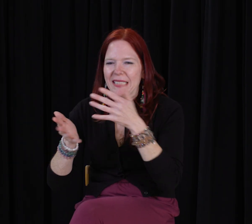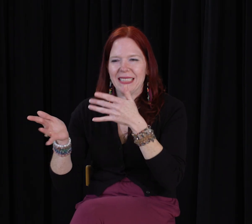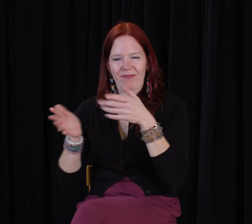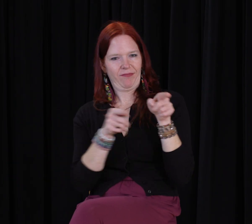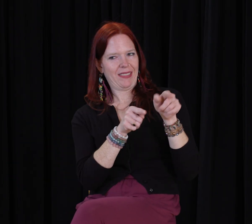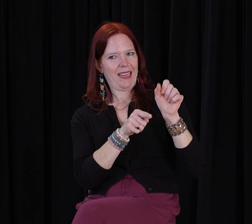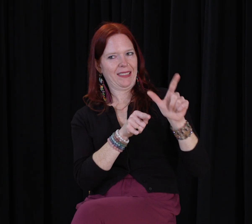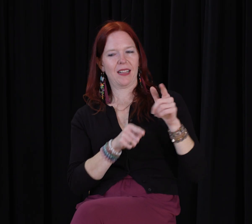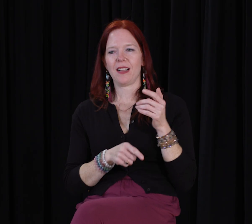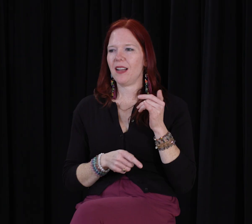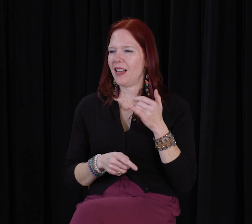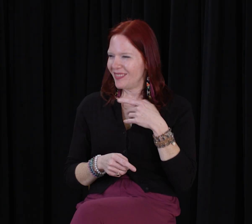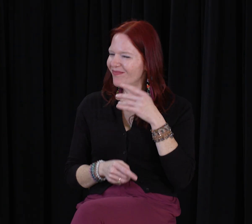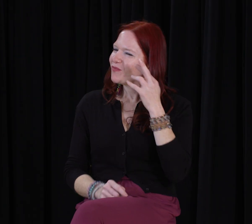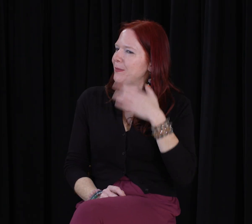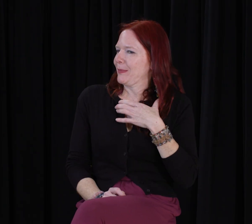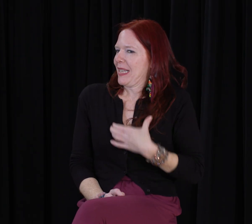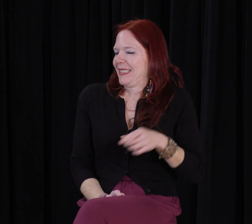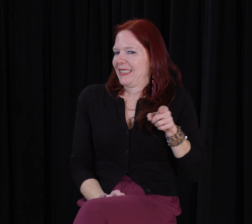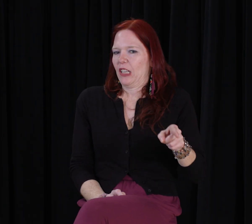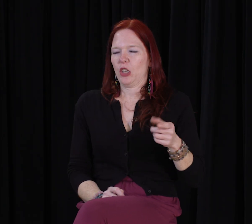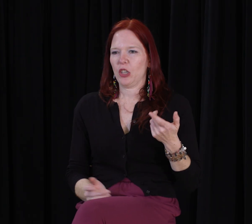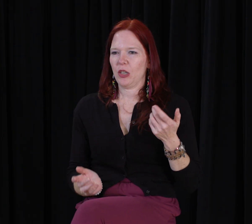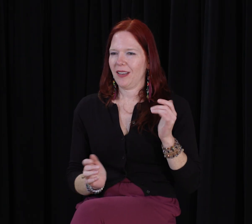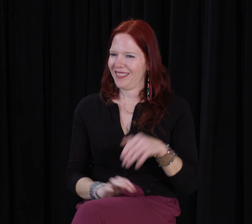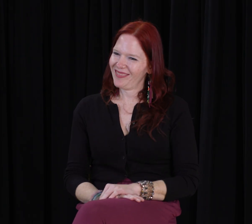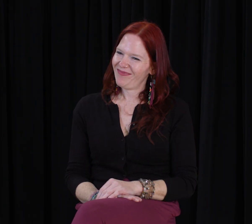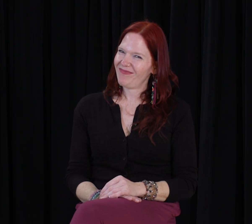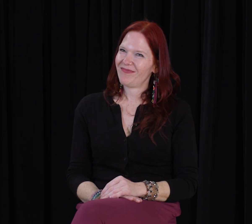but it’s not the same as ASL. So that’s why my passion is there.